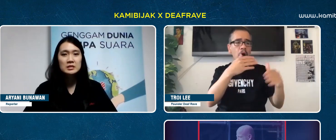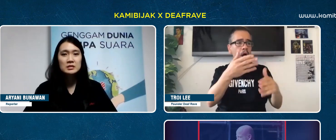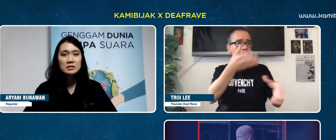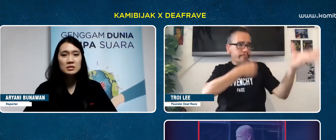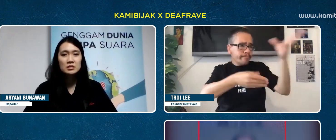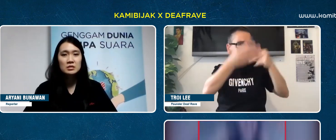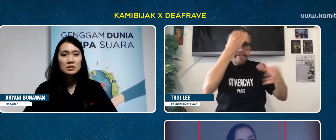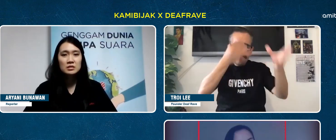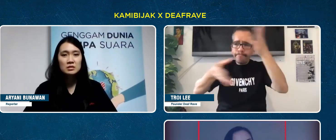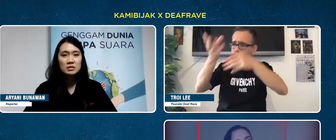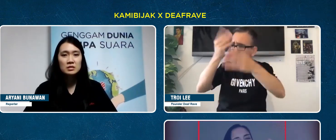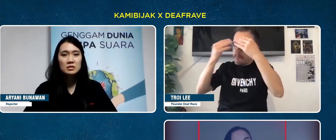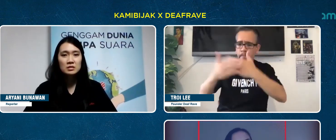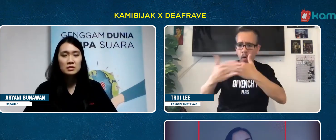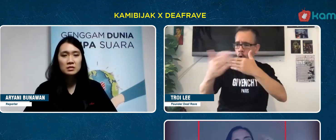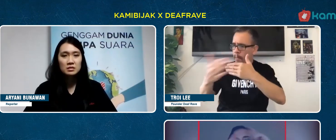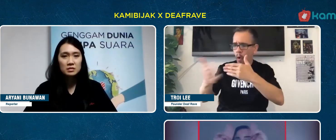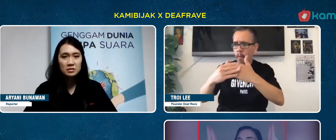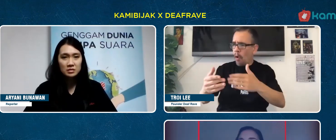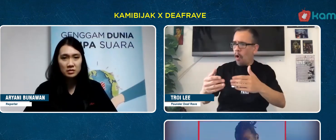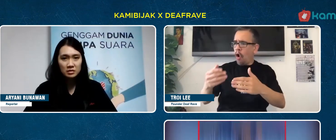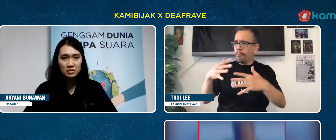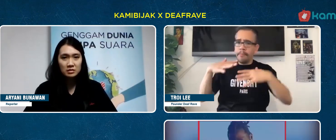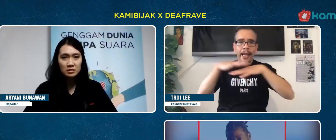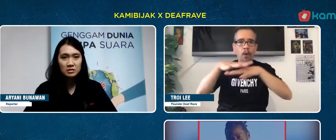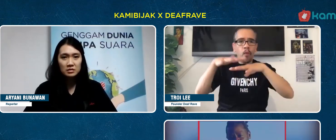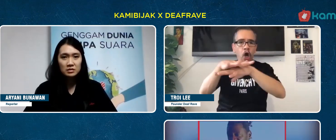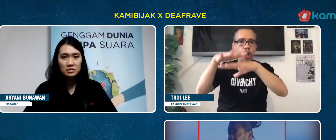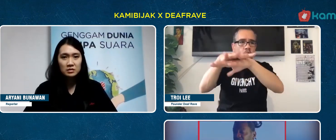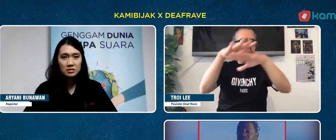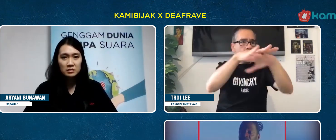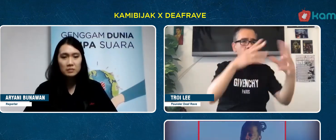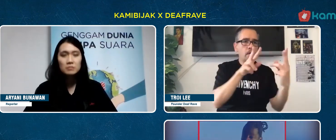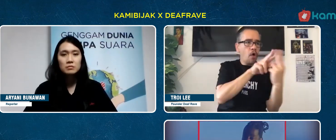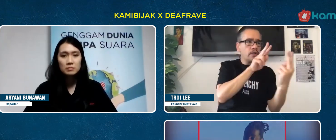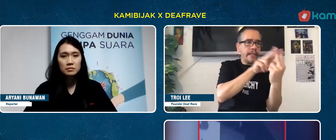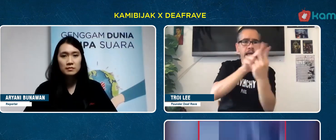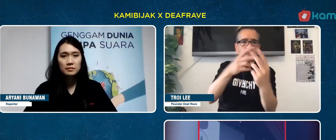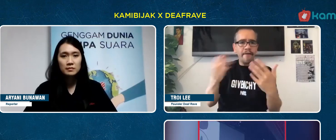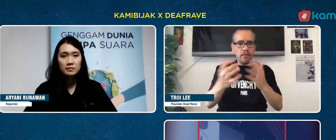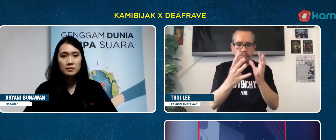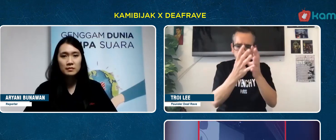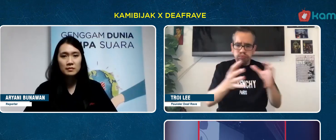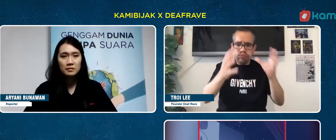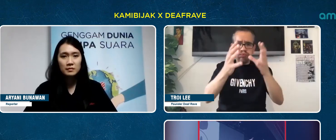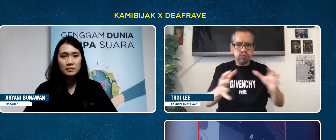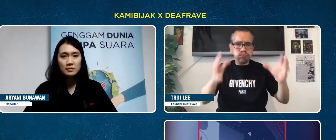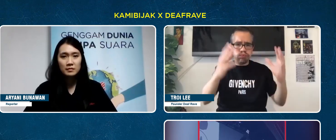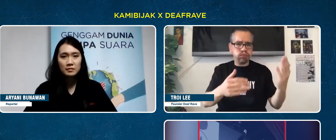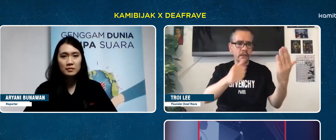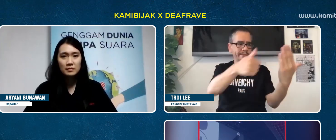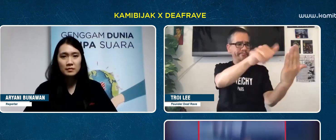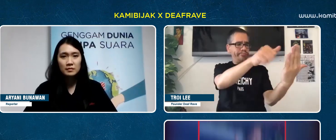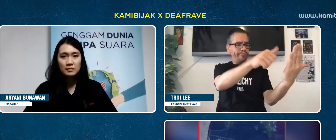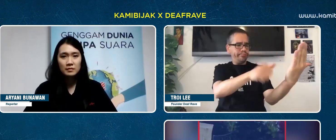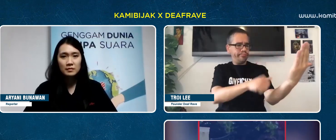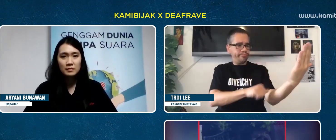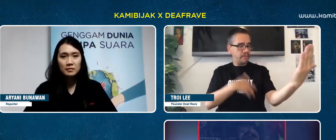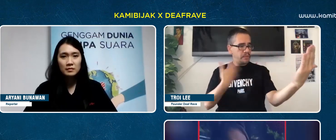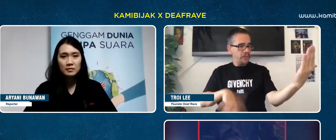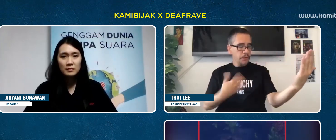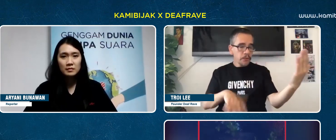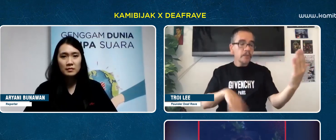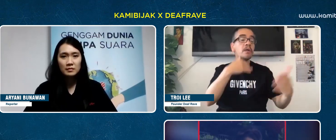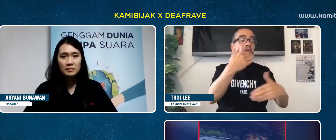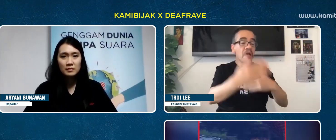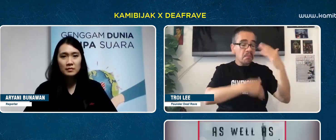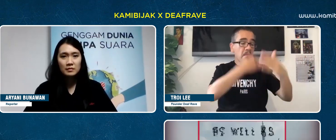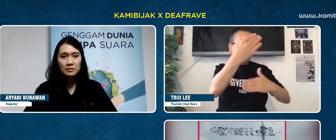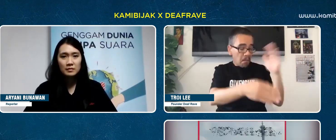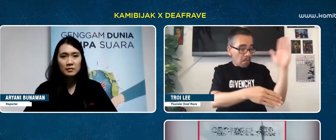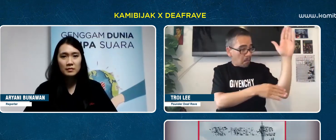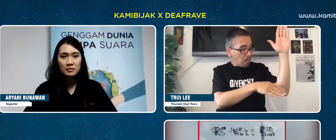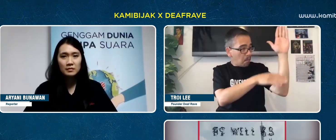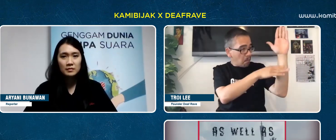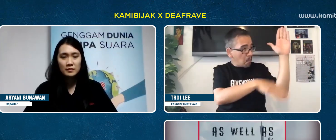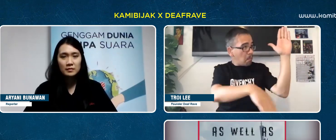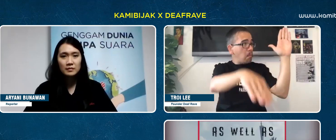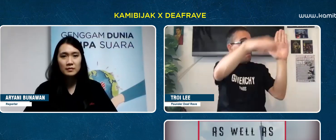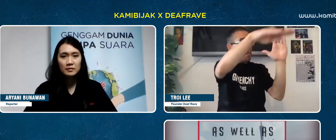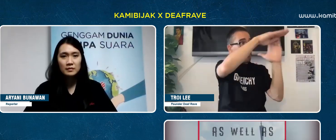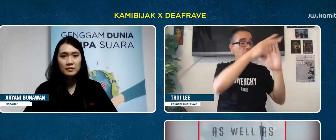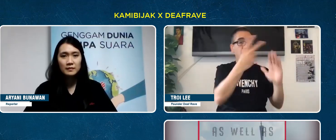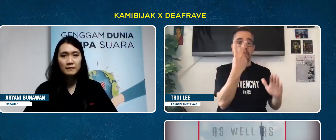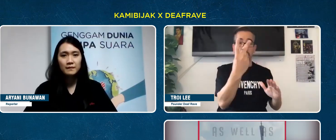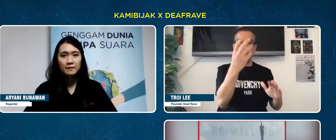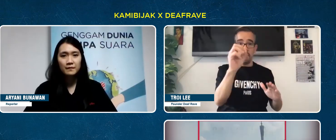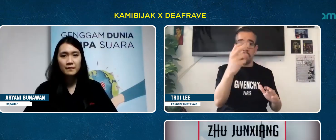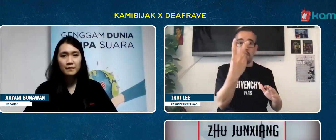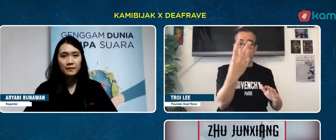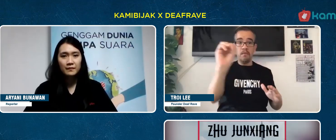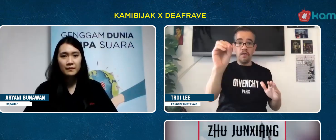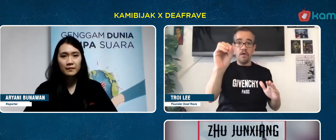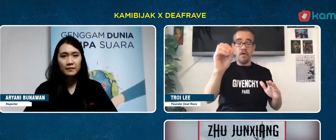I develop and expand the network, enter into the program and the year 2020